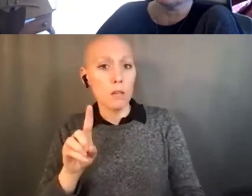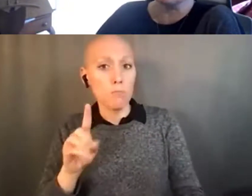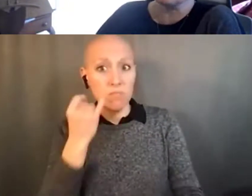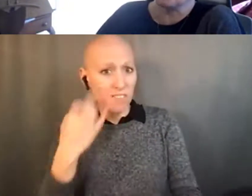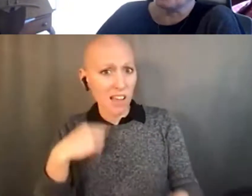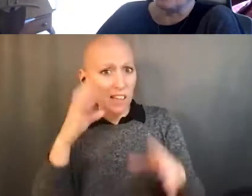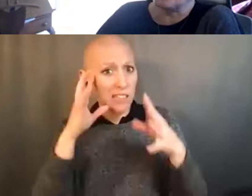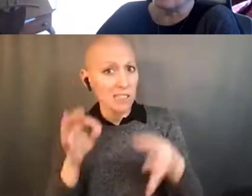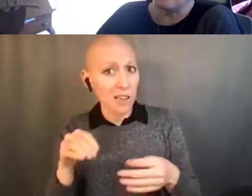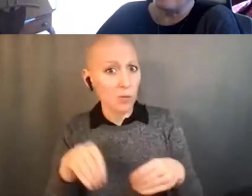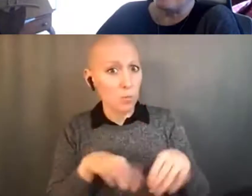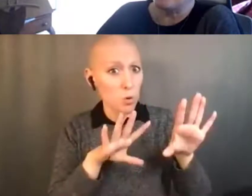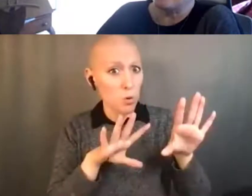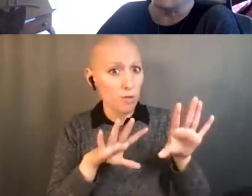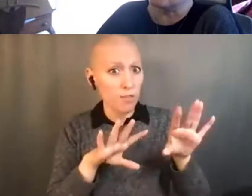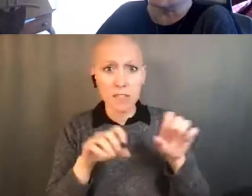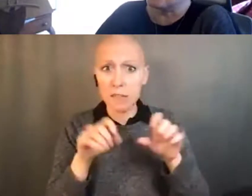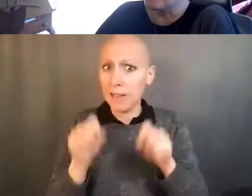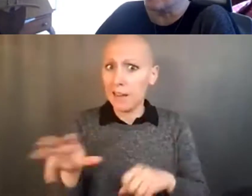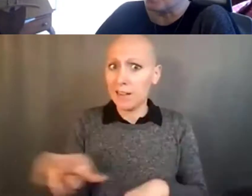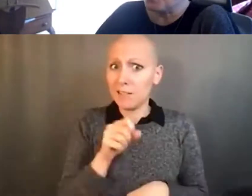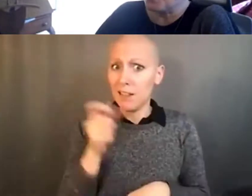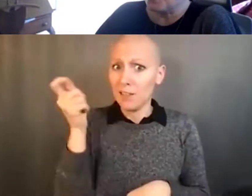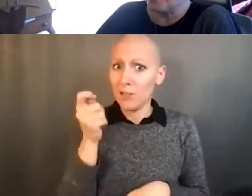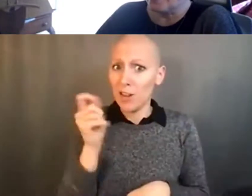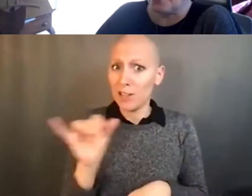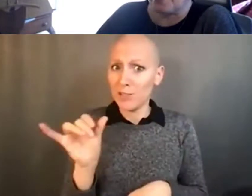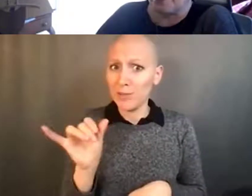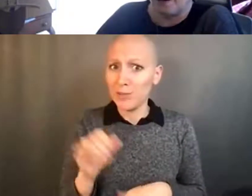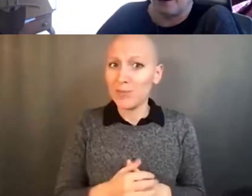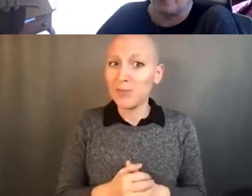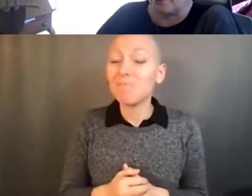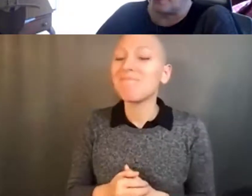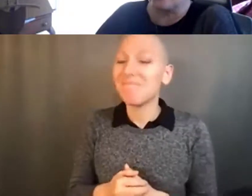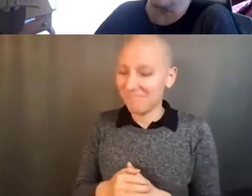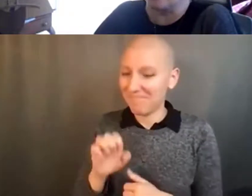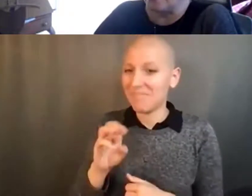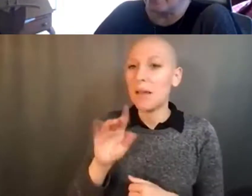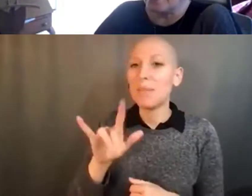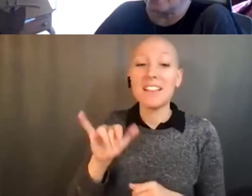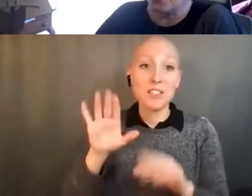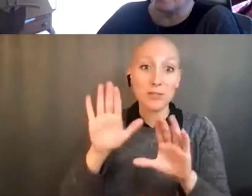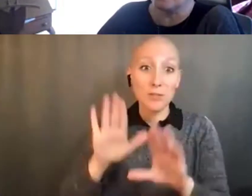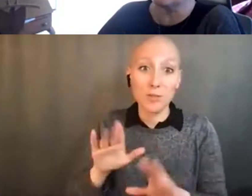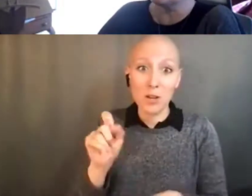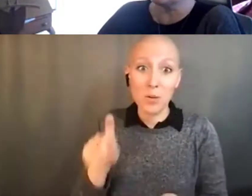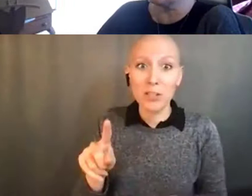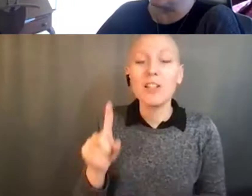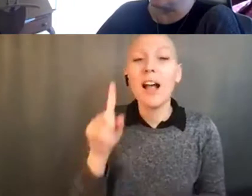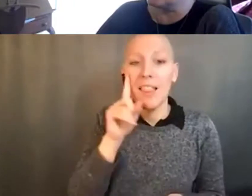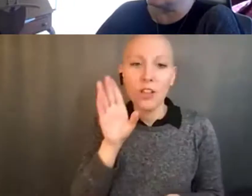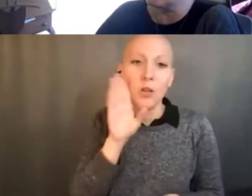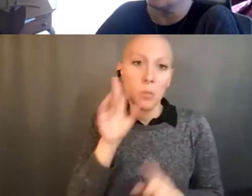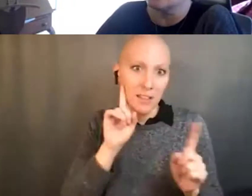Emily Linde: So that's a good question and the answer is, what you will hear from I think in every session is it depends.